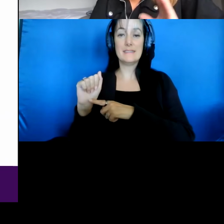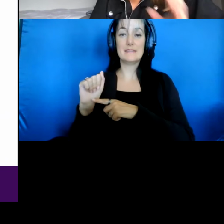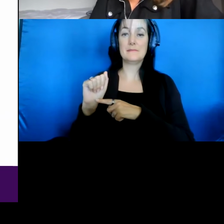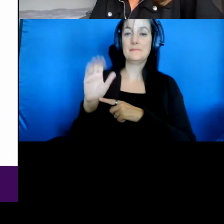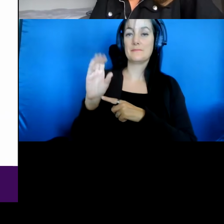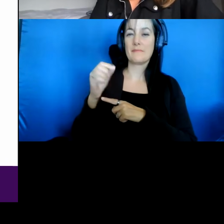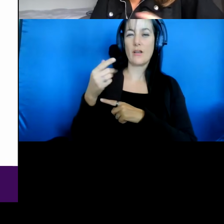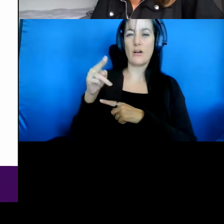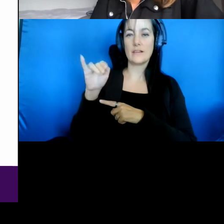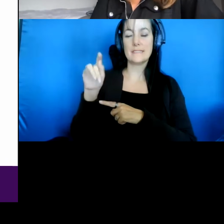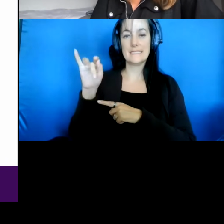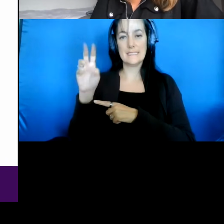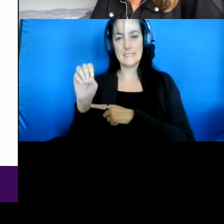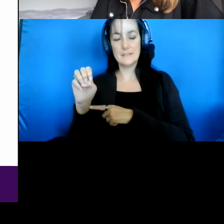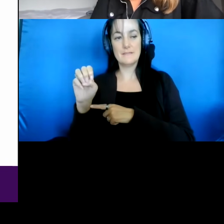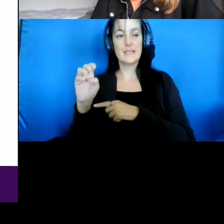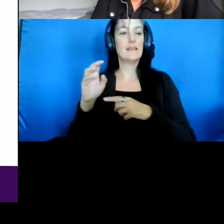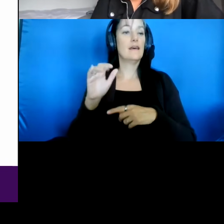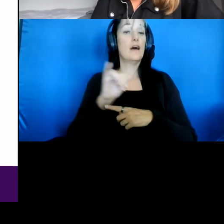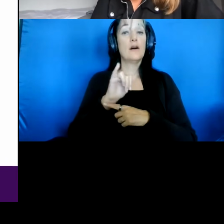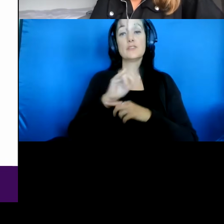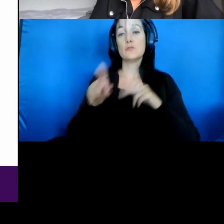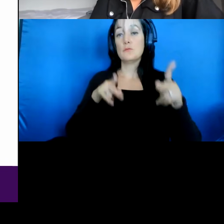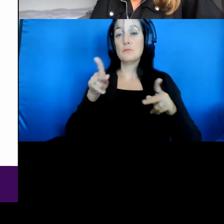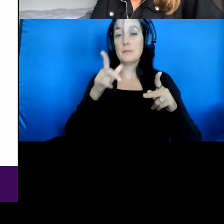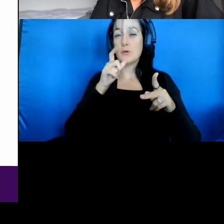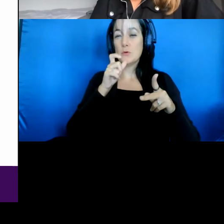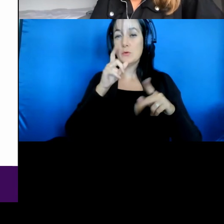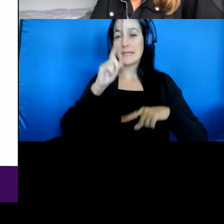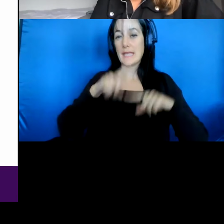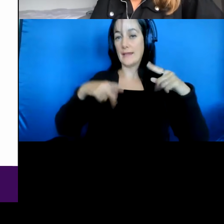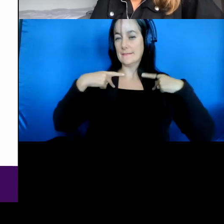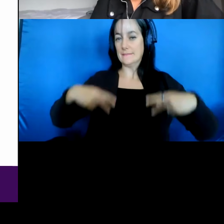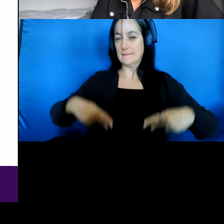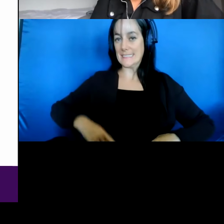not able to scroll and people who are able to scroll. If you think about the smaller